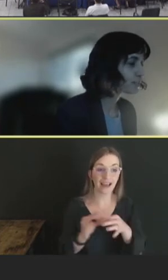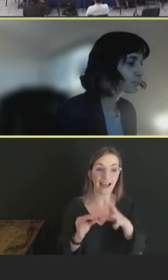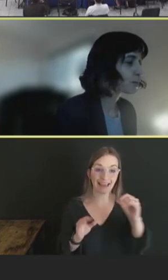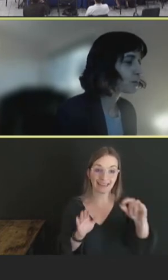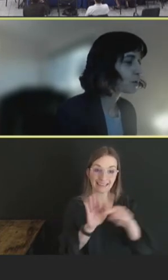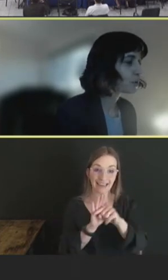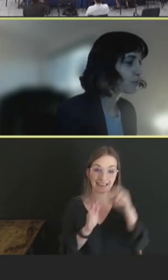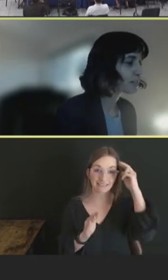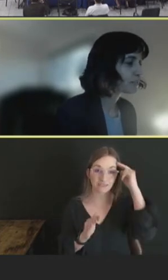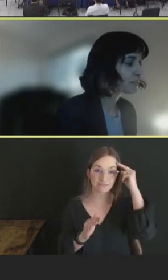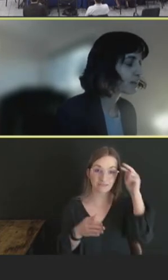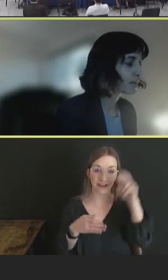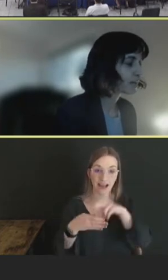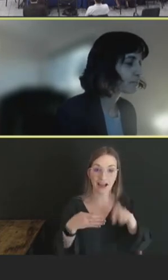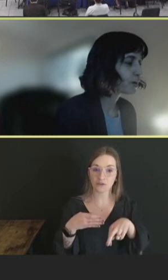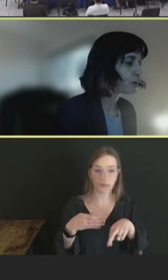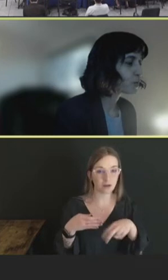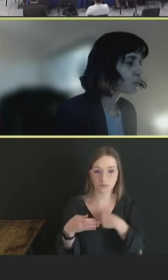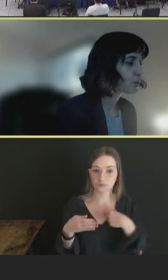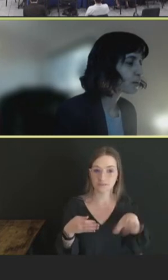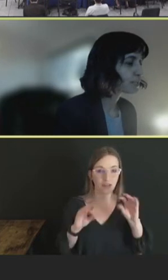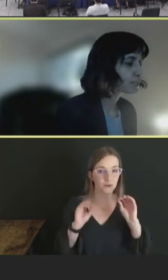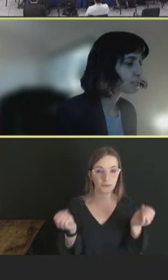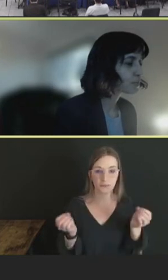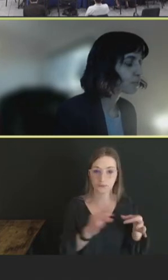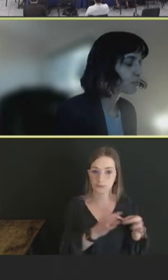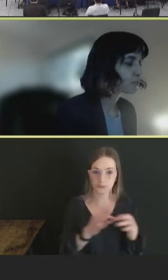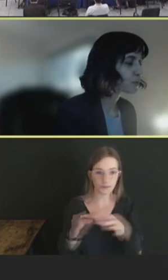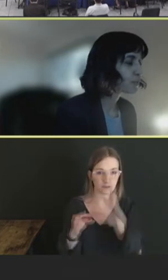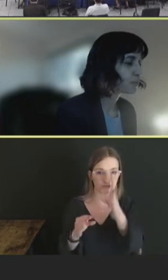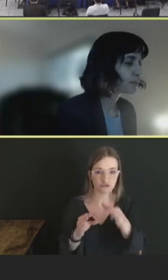both positive and negative, which are consistent with which what would be